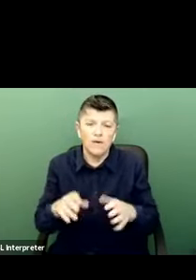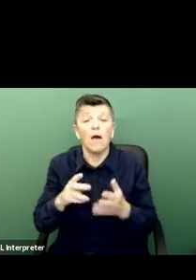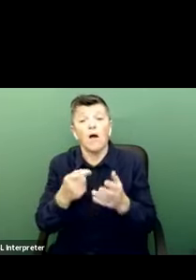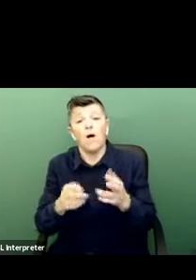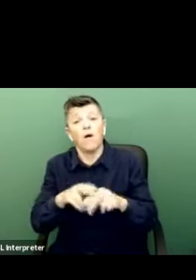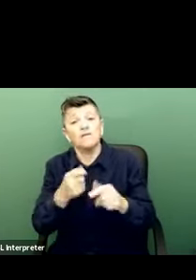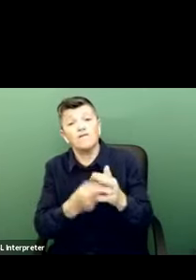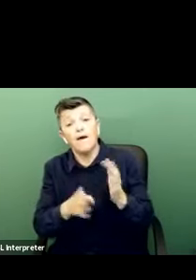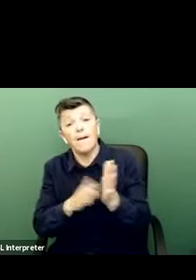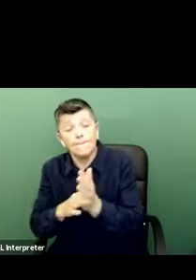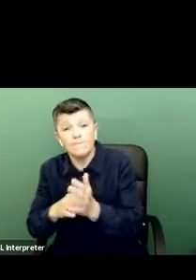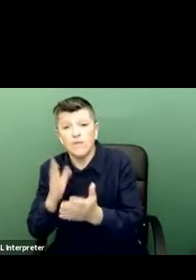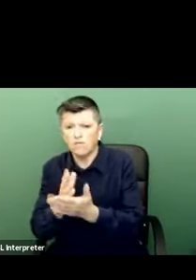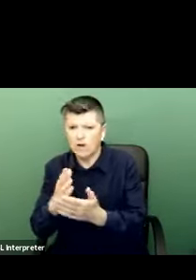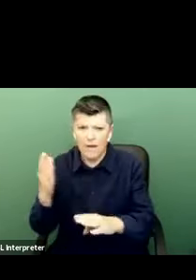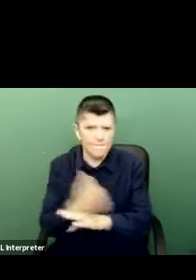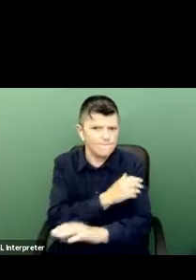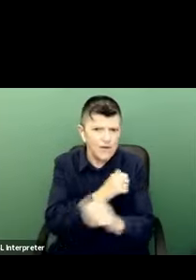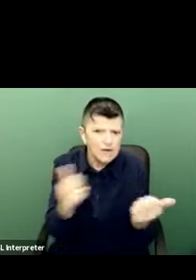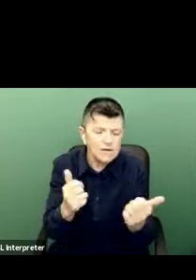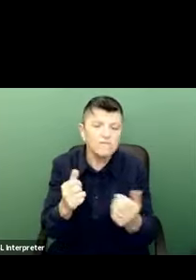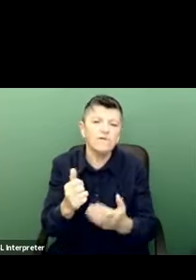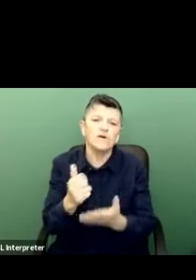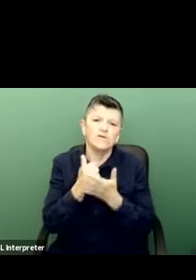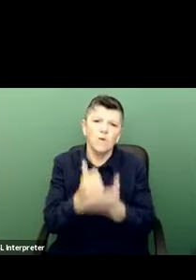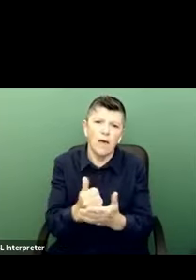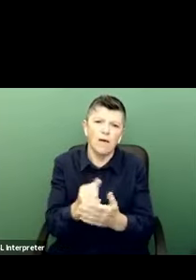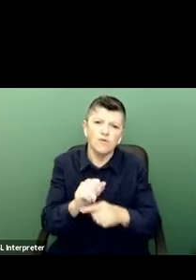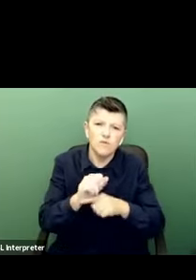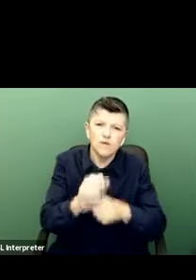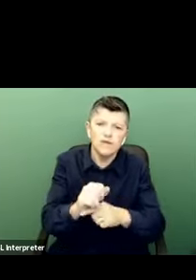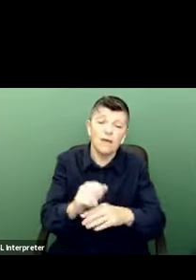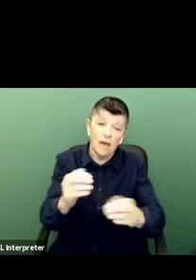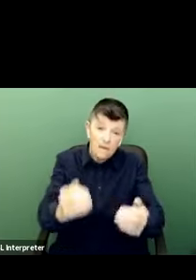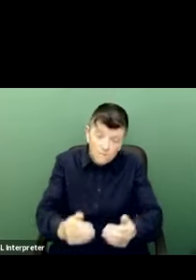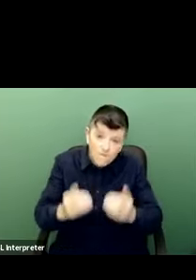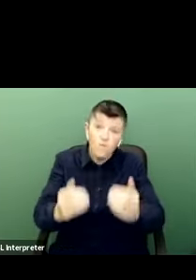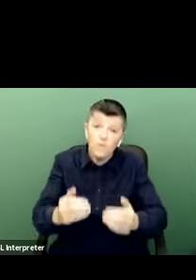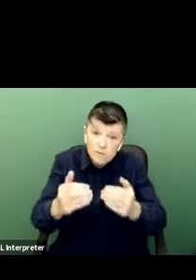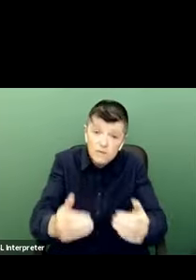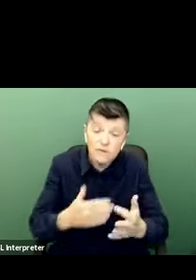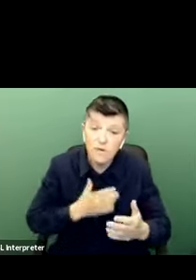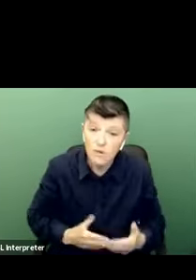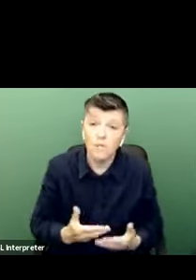moral claims , the practical vindication in addition to